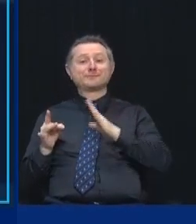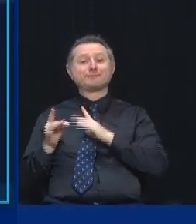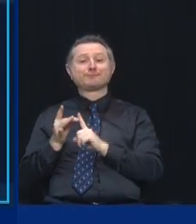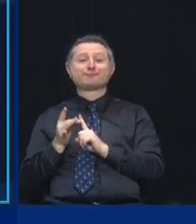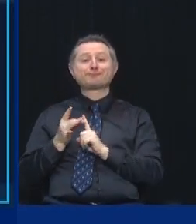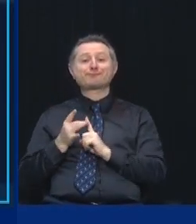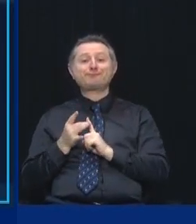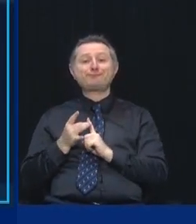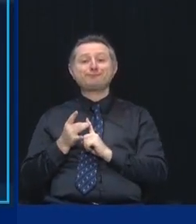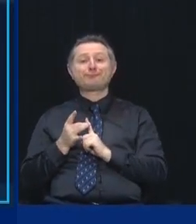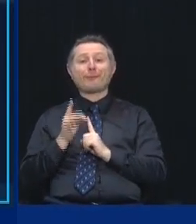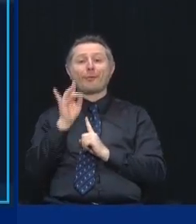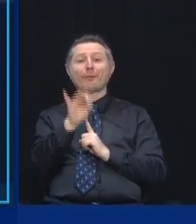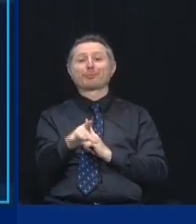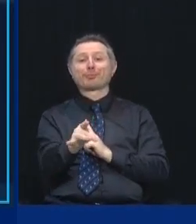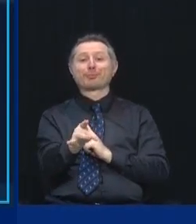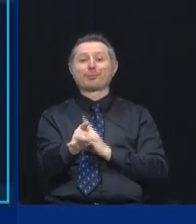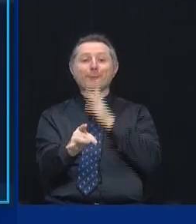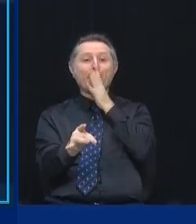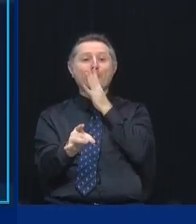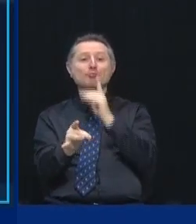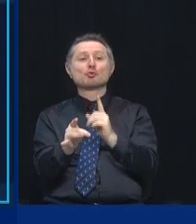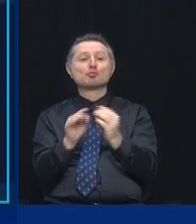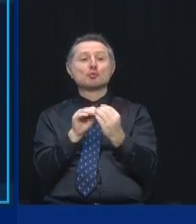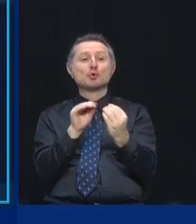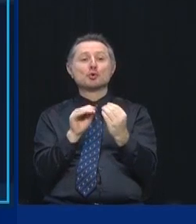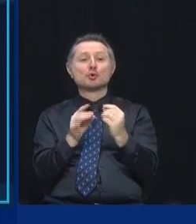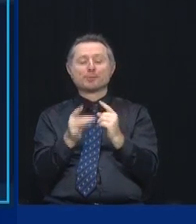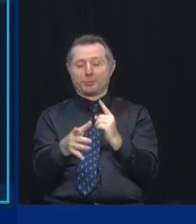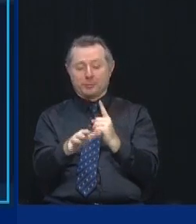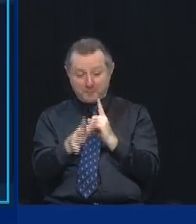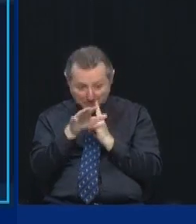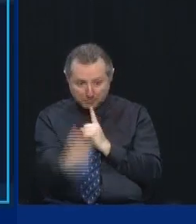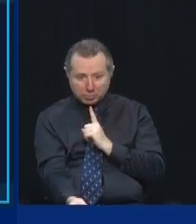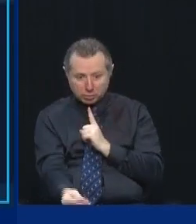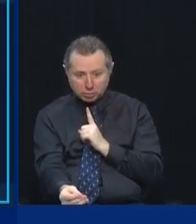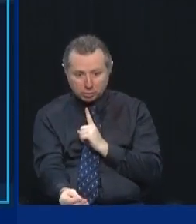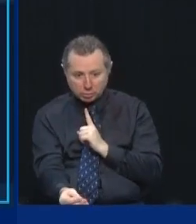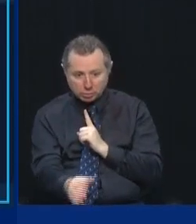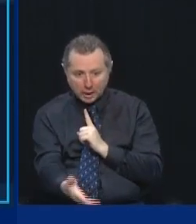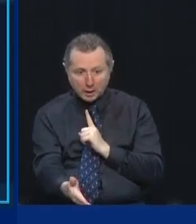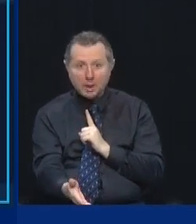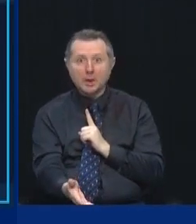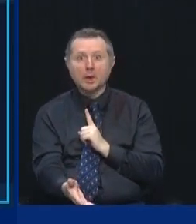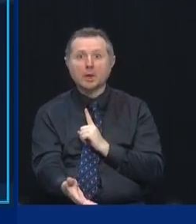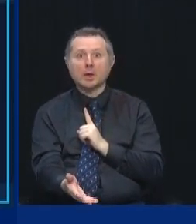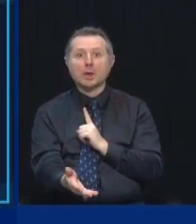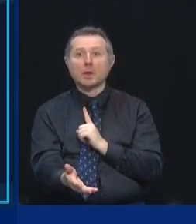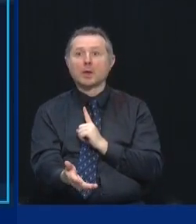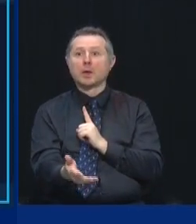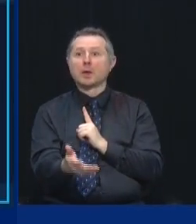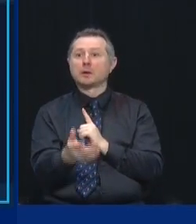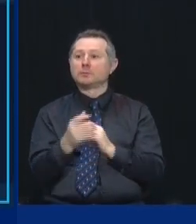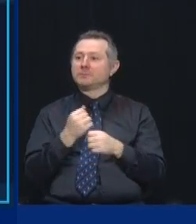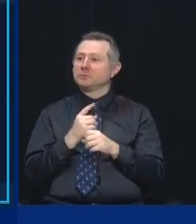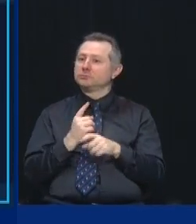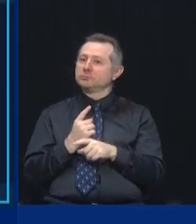COVID. OR MAYBE YOU GO HOME AND KISS YOUR GRANDMOTHER AND WIND UP